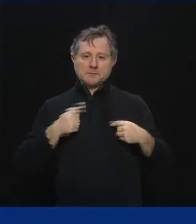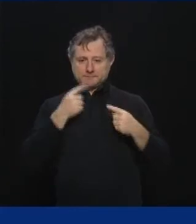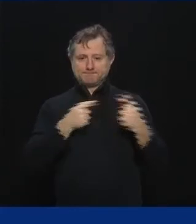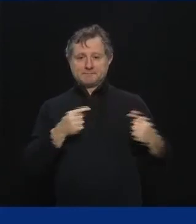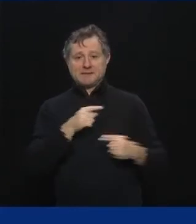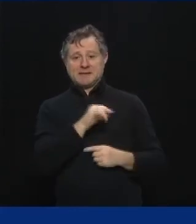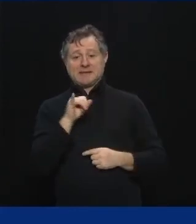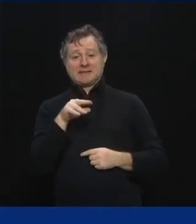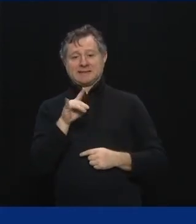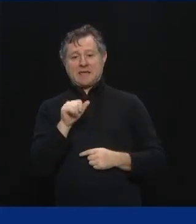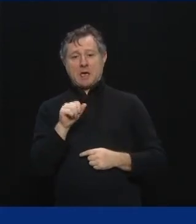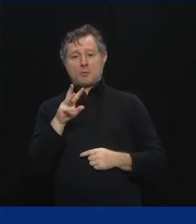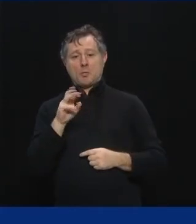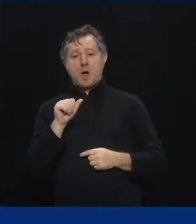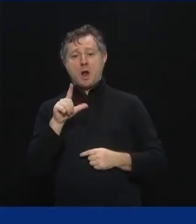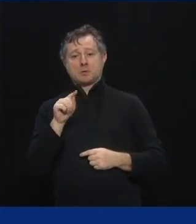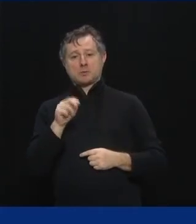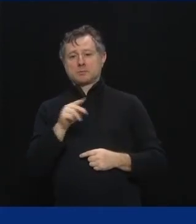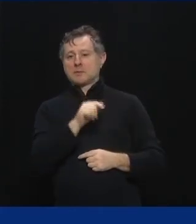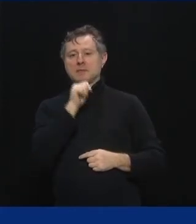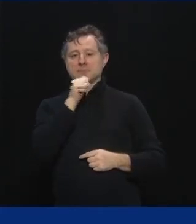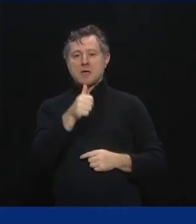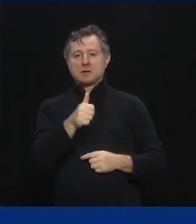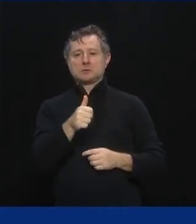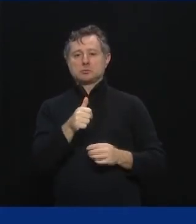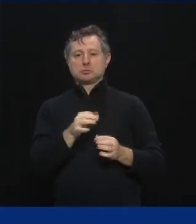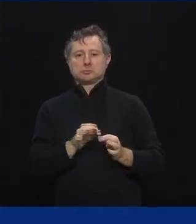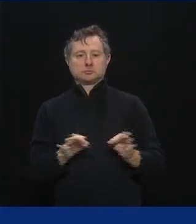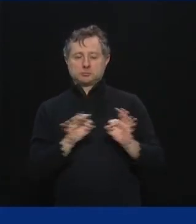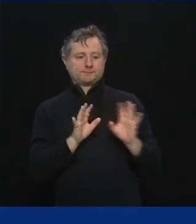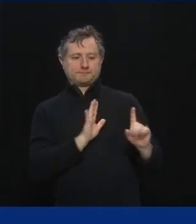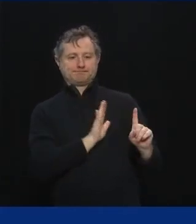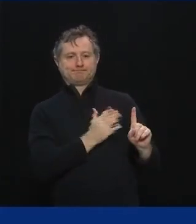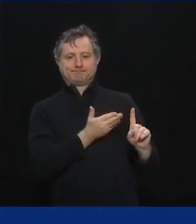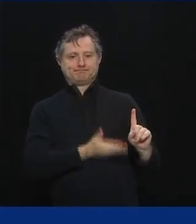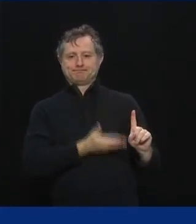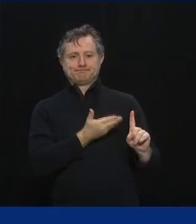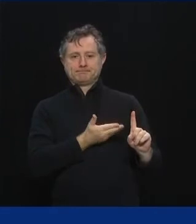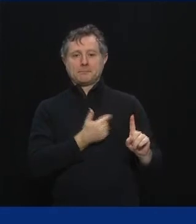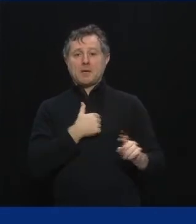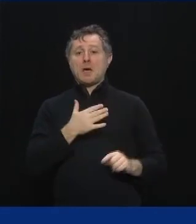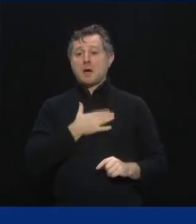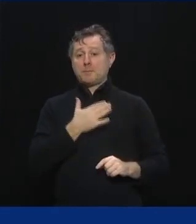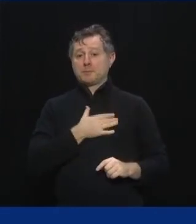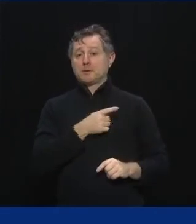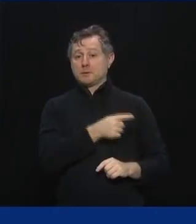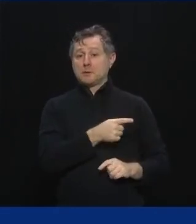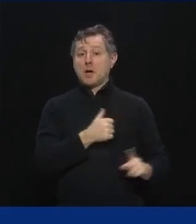IT WAS VERY DISTURBING. CLEARLY UNACCEPTABLE AND IT WAS HURTFUL. INDIA WALTON DID NOT DESERVE